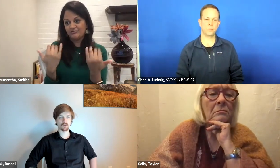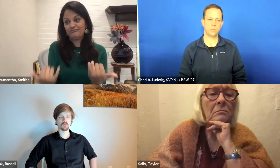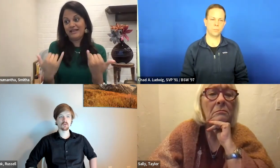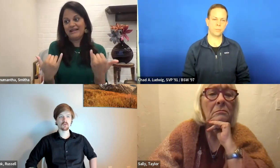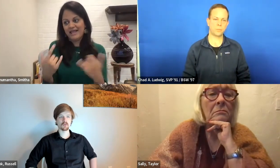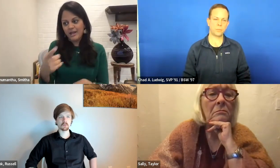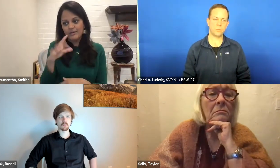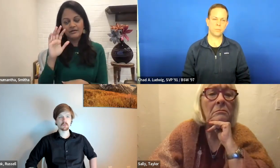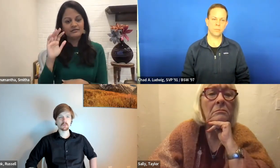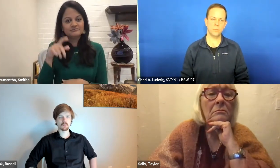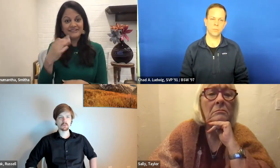where can we get that support?